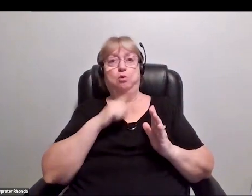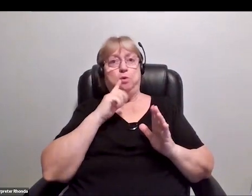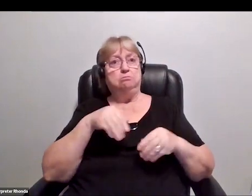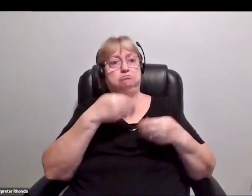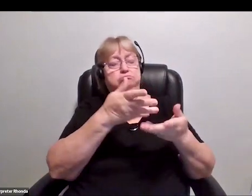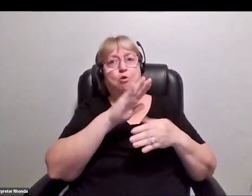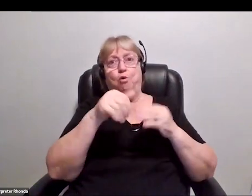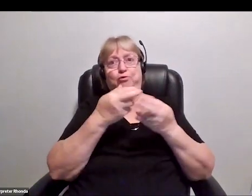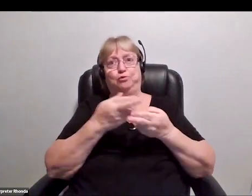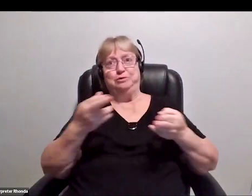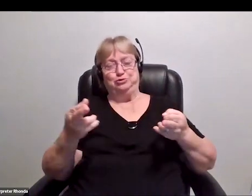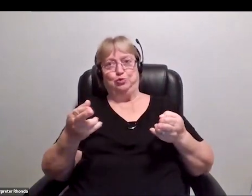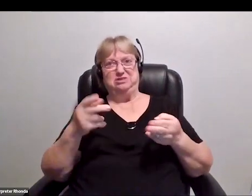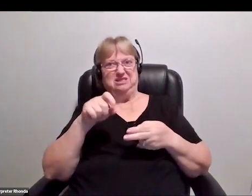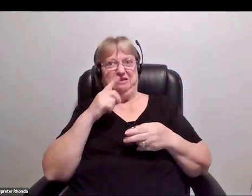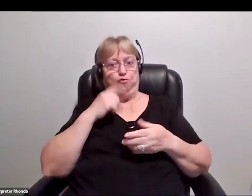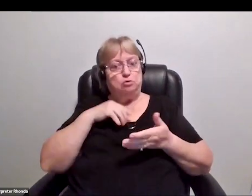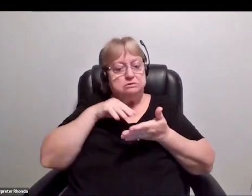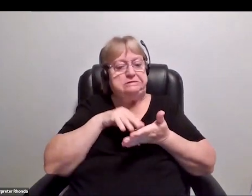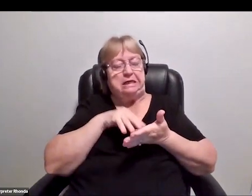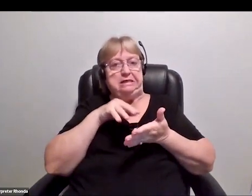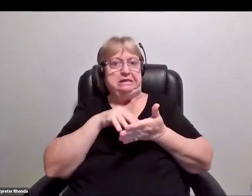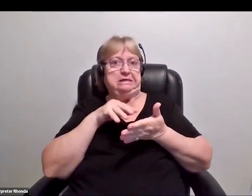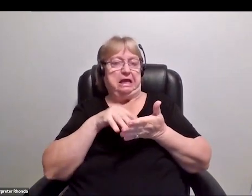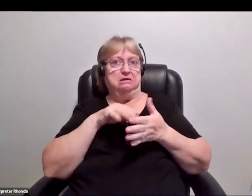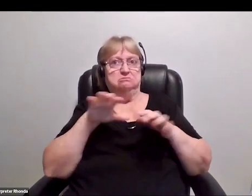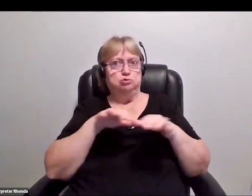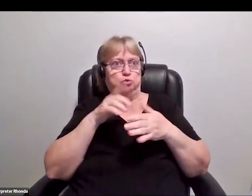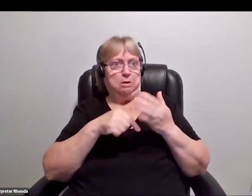they need to study and do the things that they love.